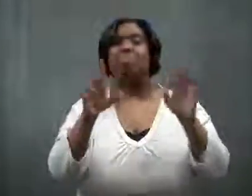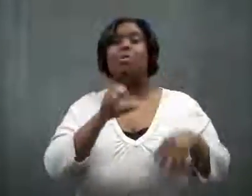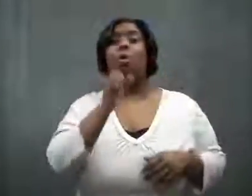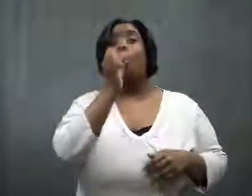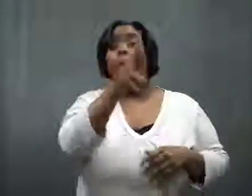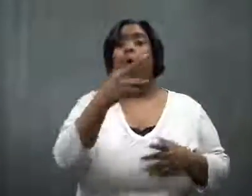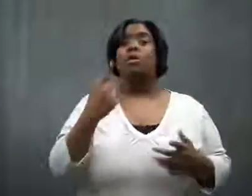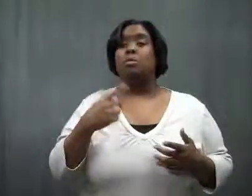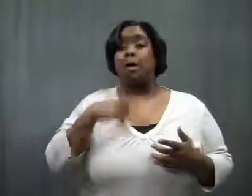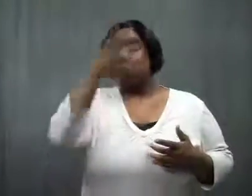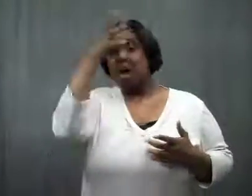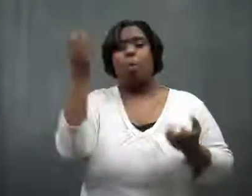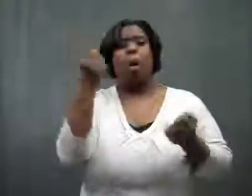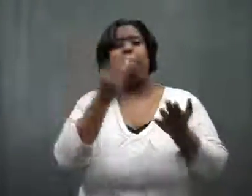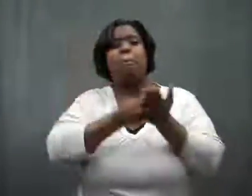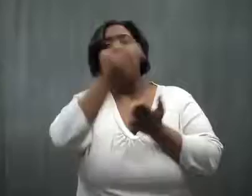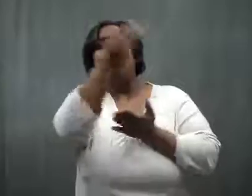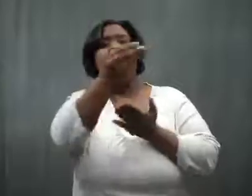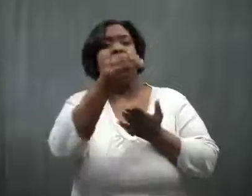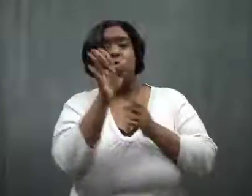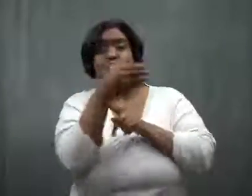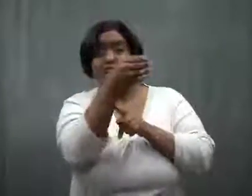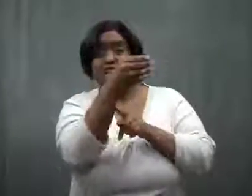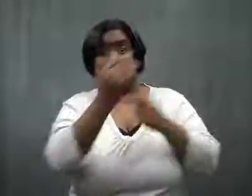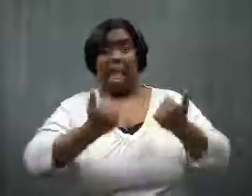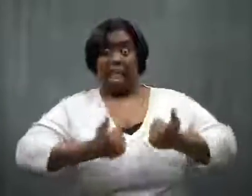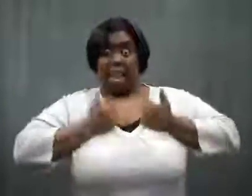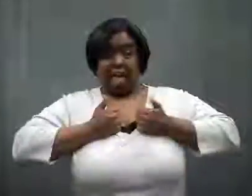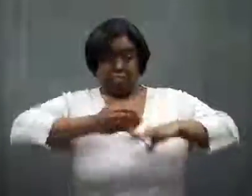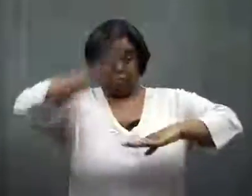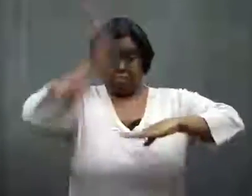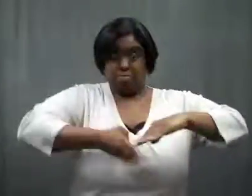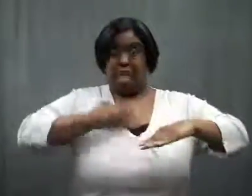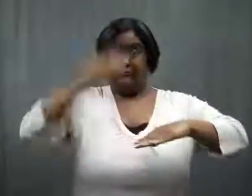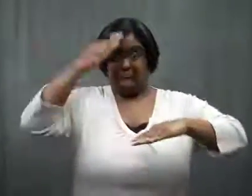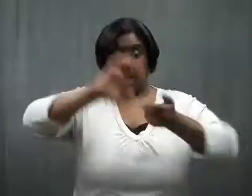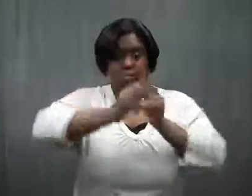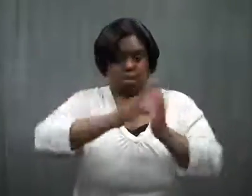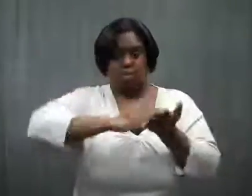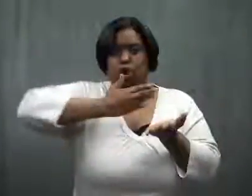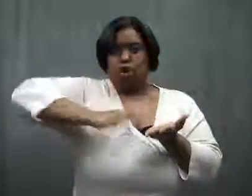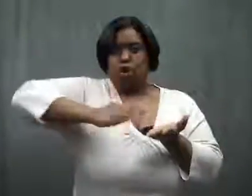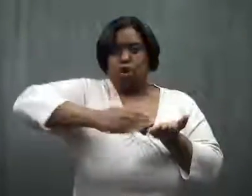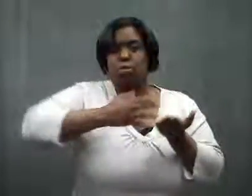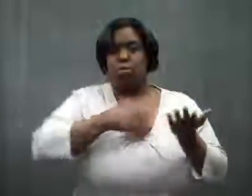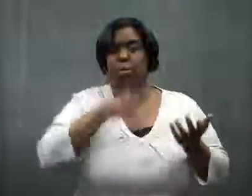My father liked to buy live fish, chop off the head, and cook it.